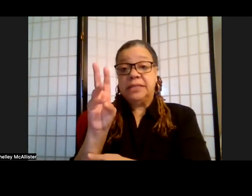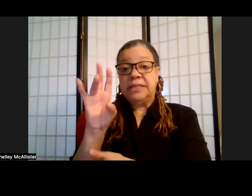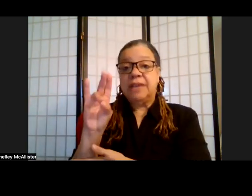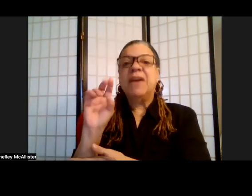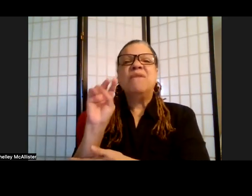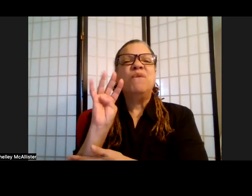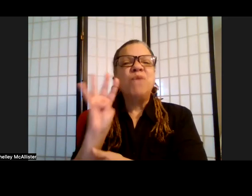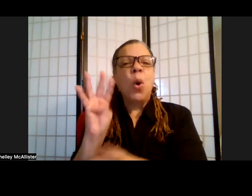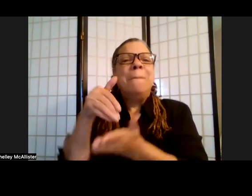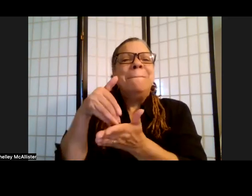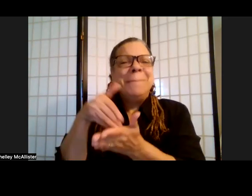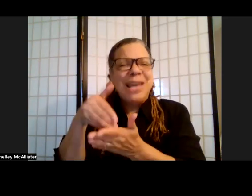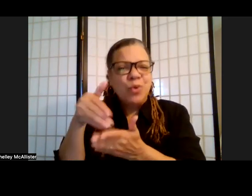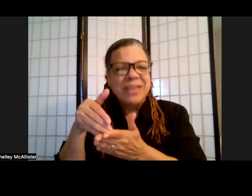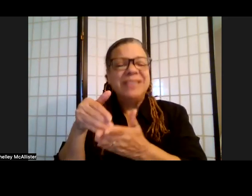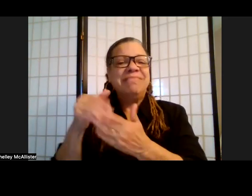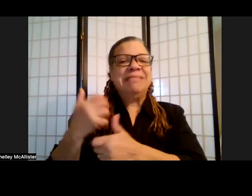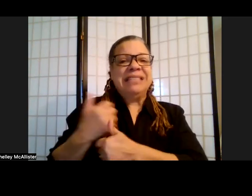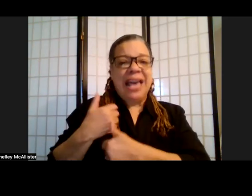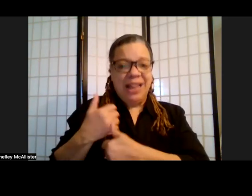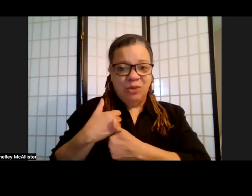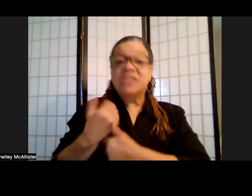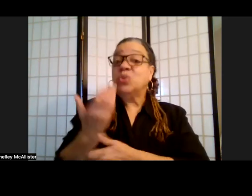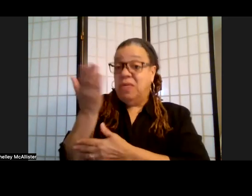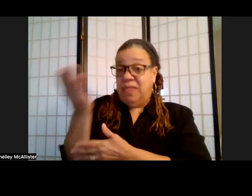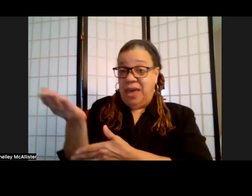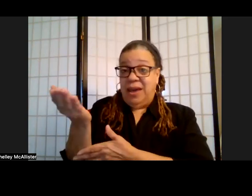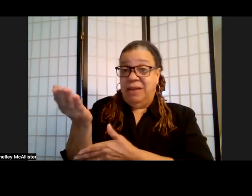sailors visited the base on their way to war, or on